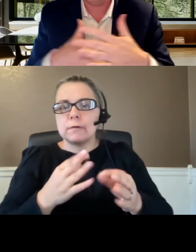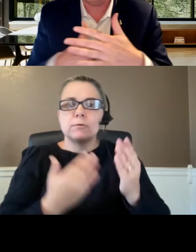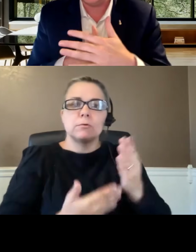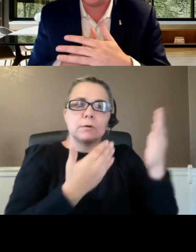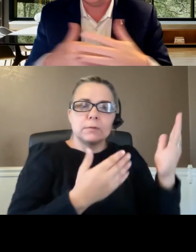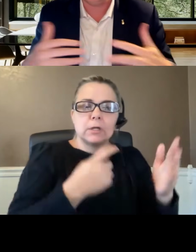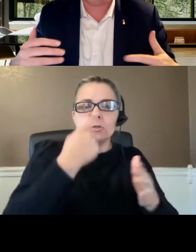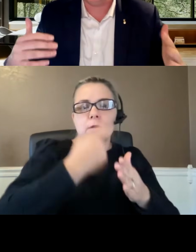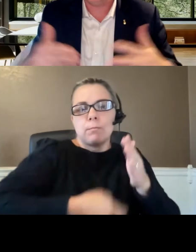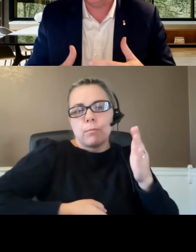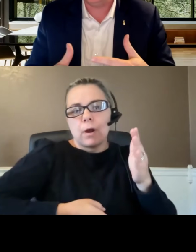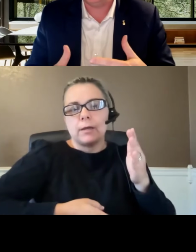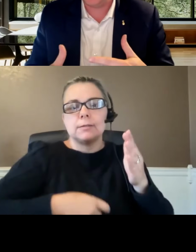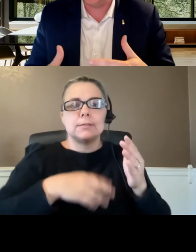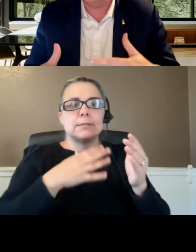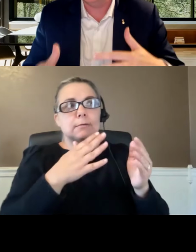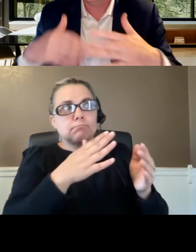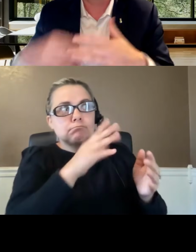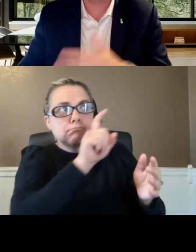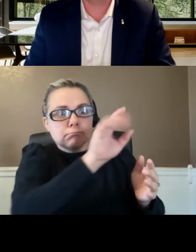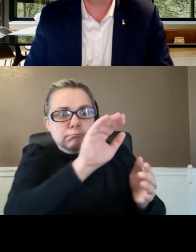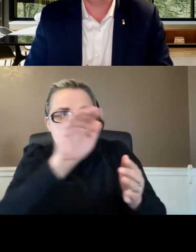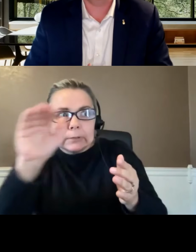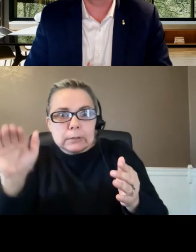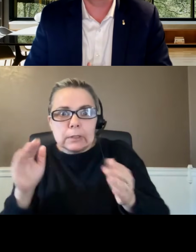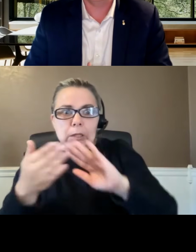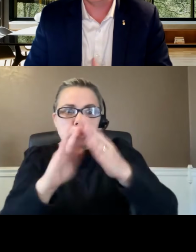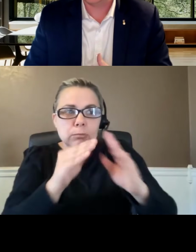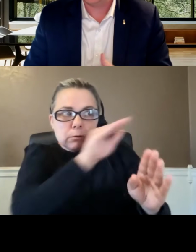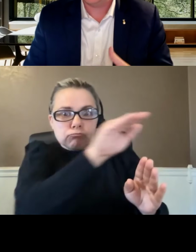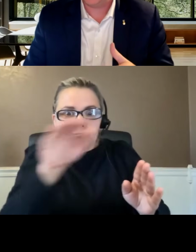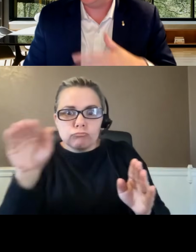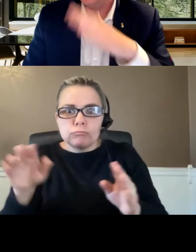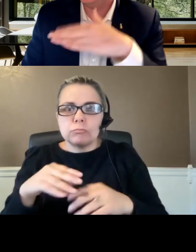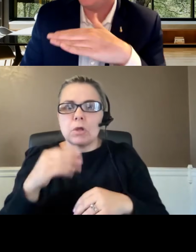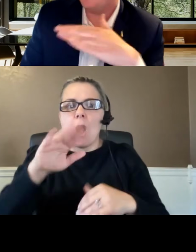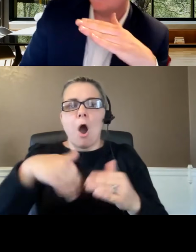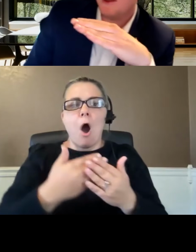fits together in a very intentional way through process. And here is what I've been